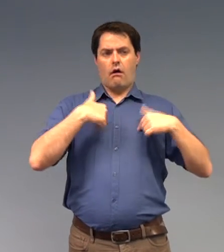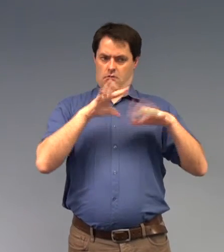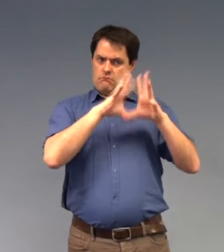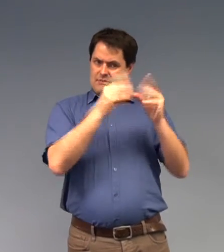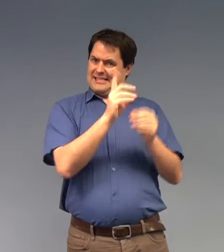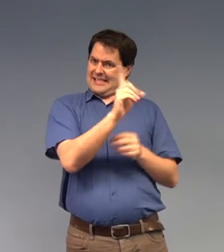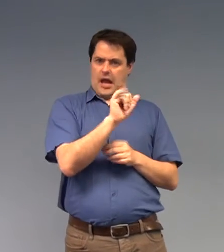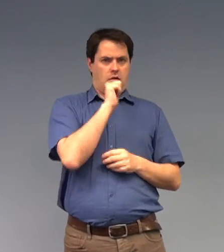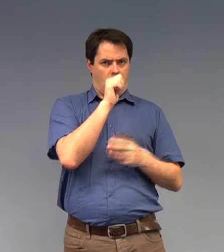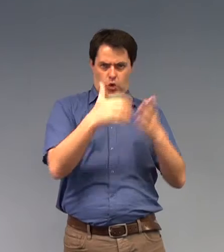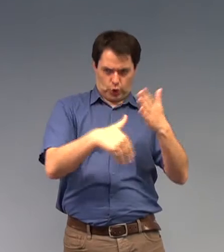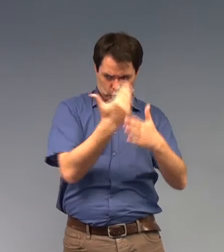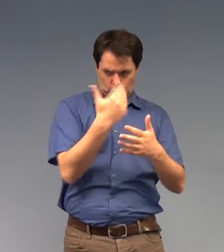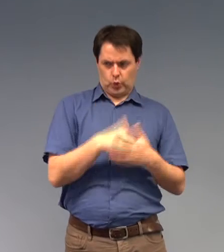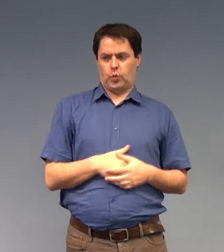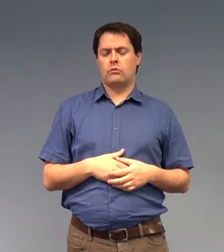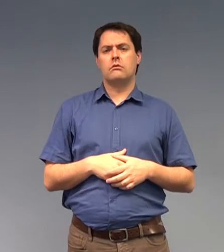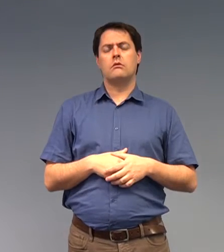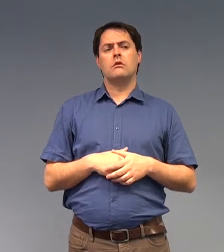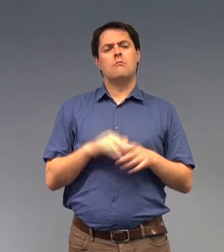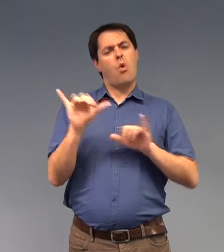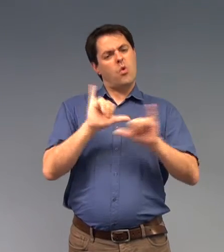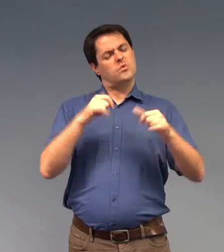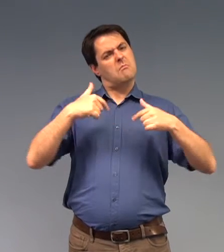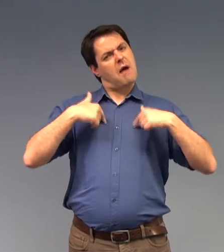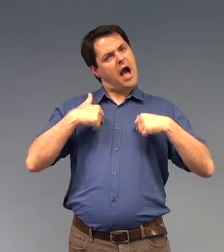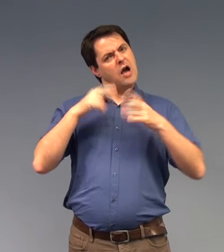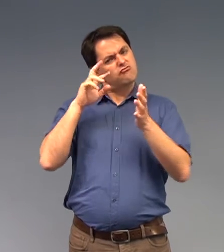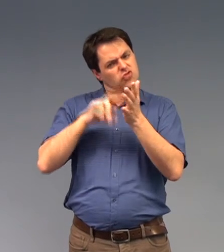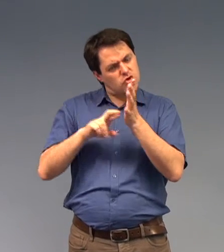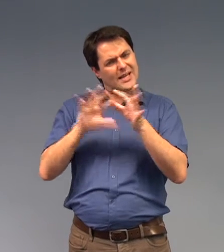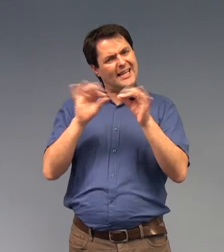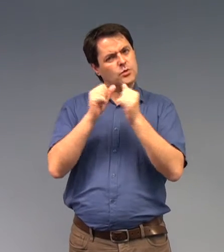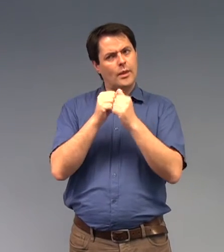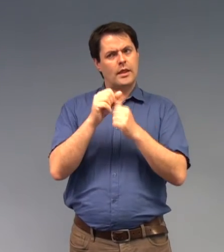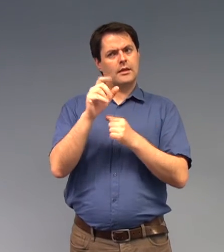It's definitely something that's a part of the Deaf community,